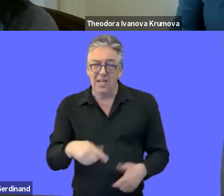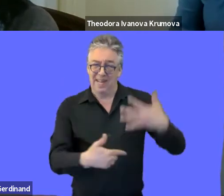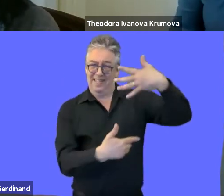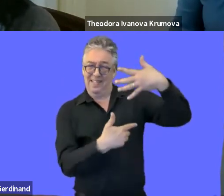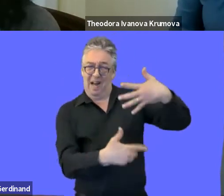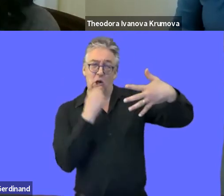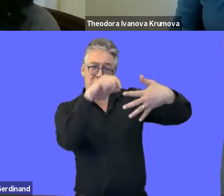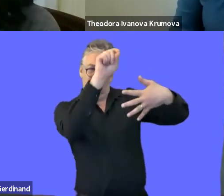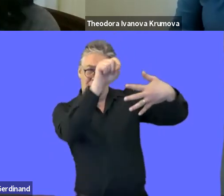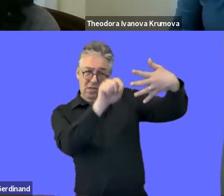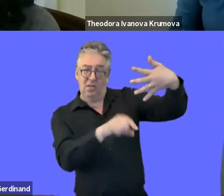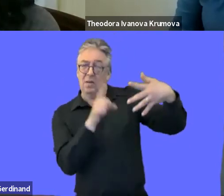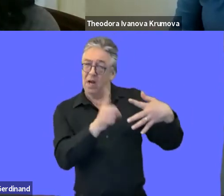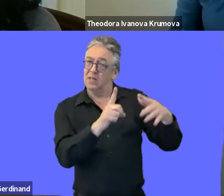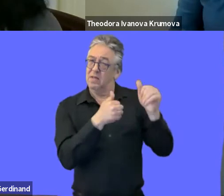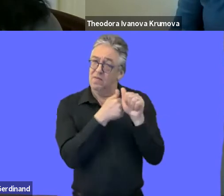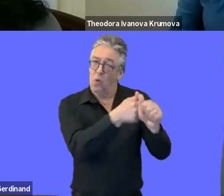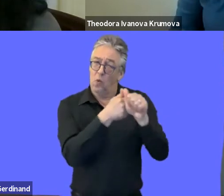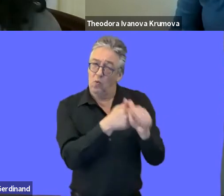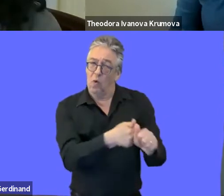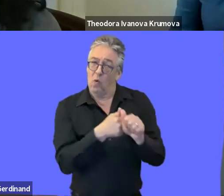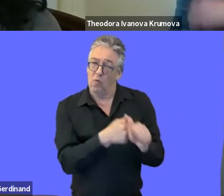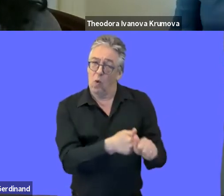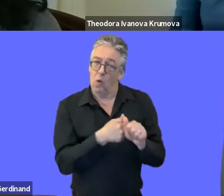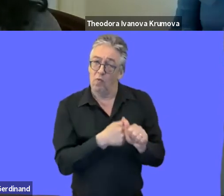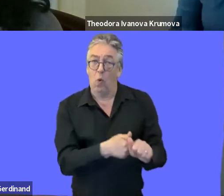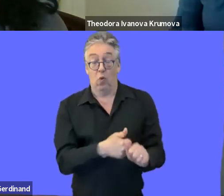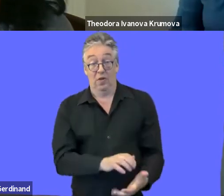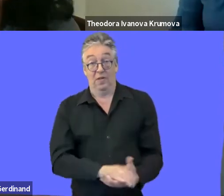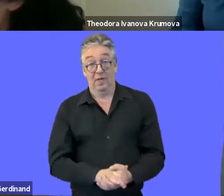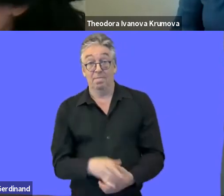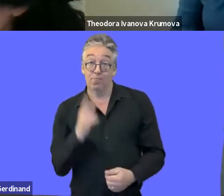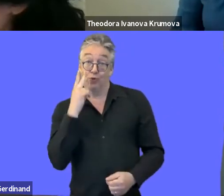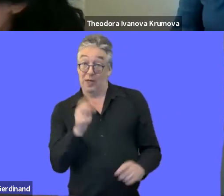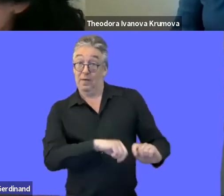I have shared with you a link. When you click this link,